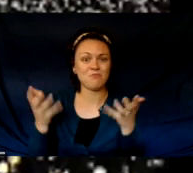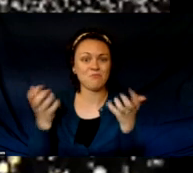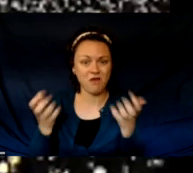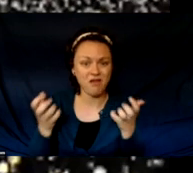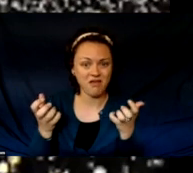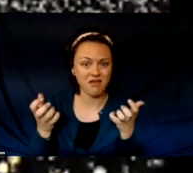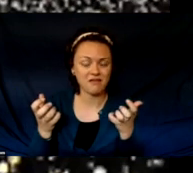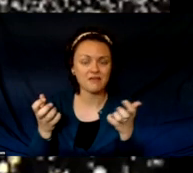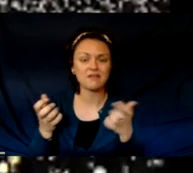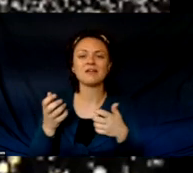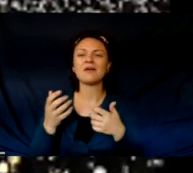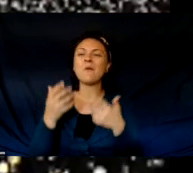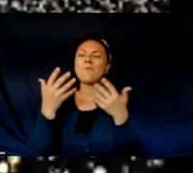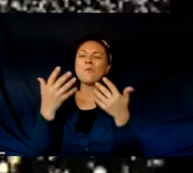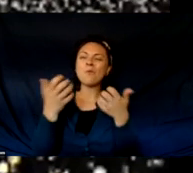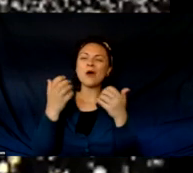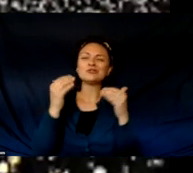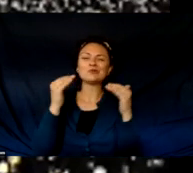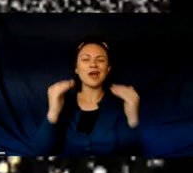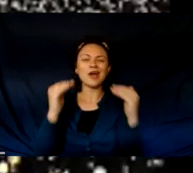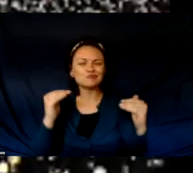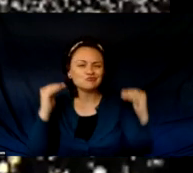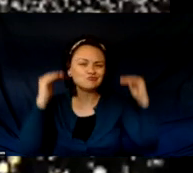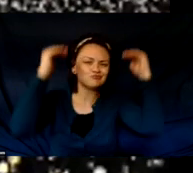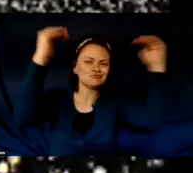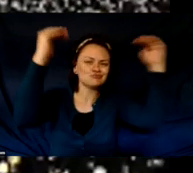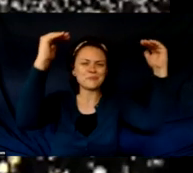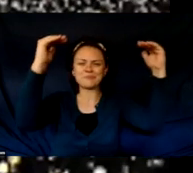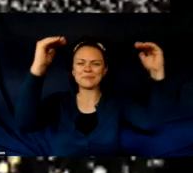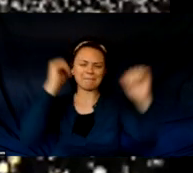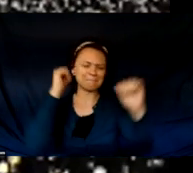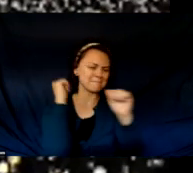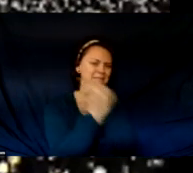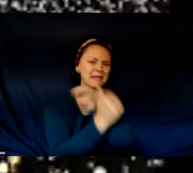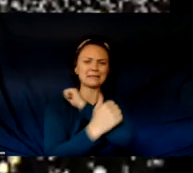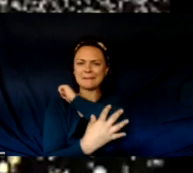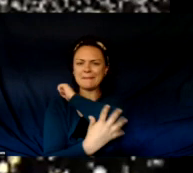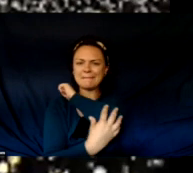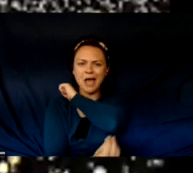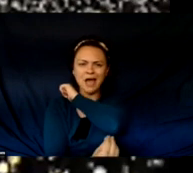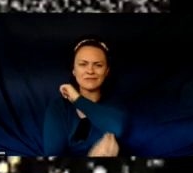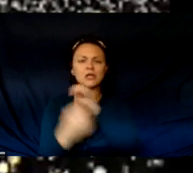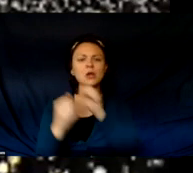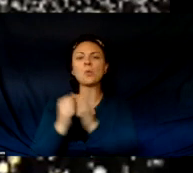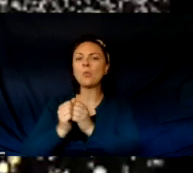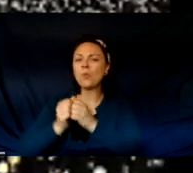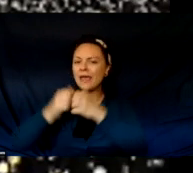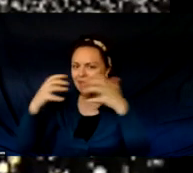beyond poverty without losing our services and supports.